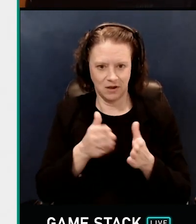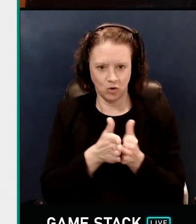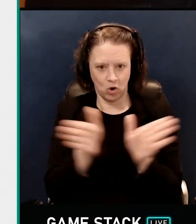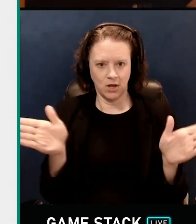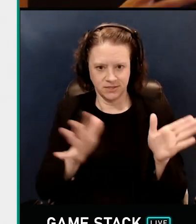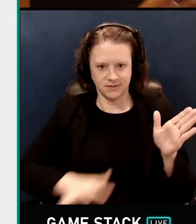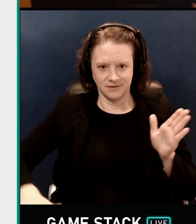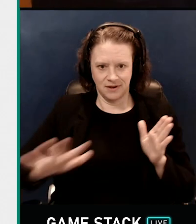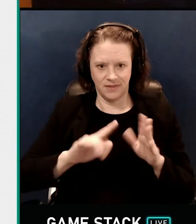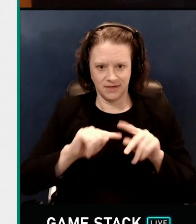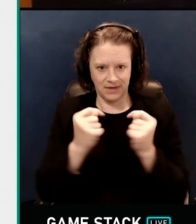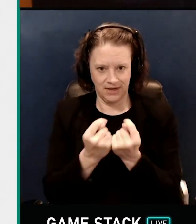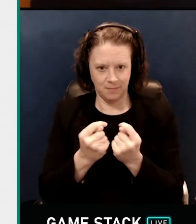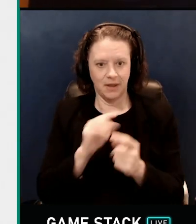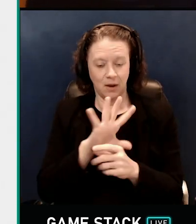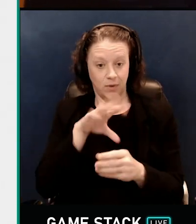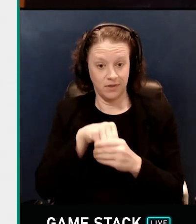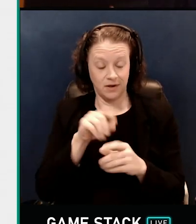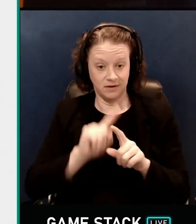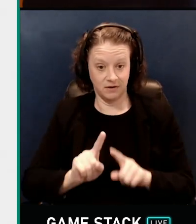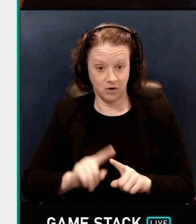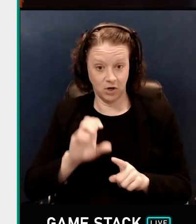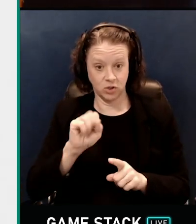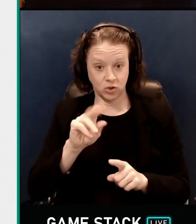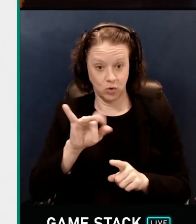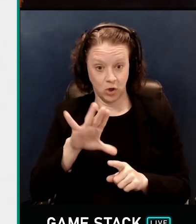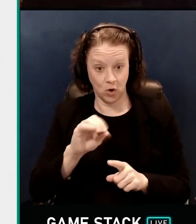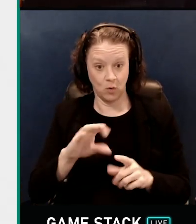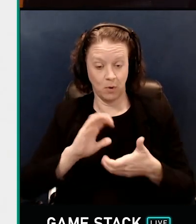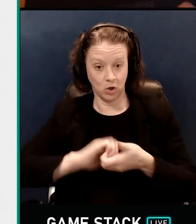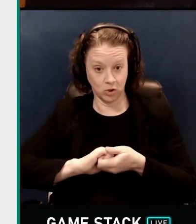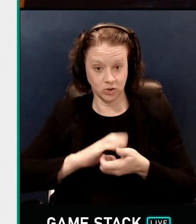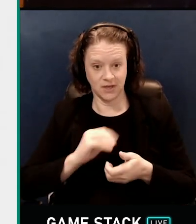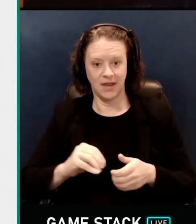but our different studio partners and our testers and it